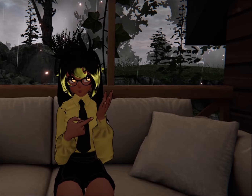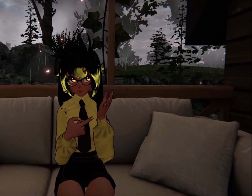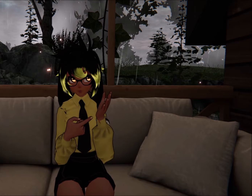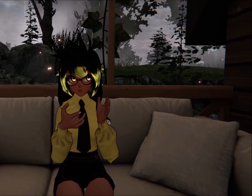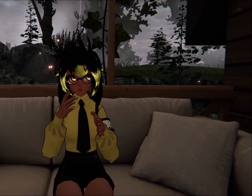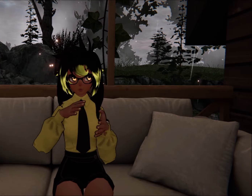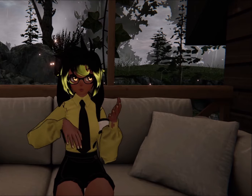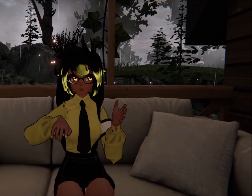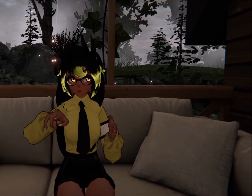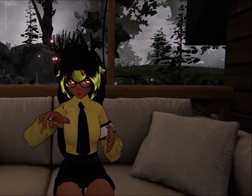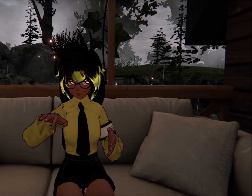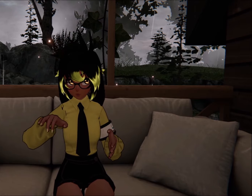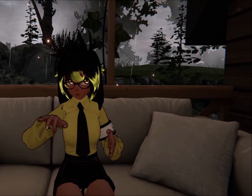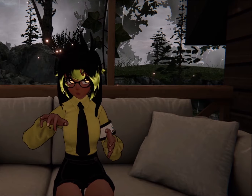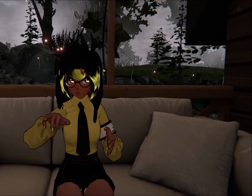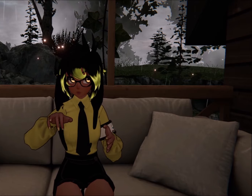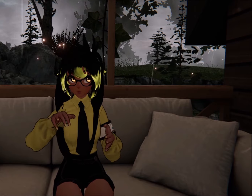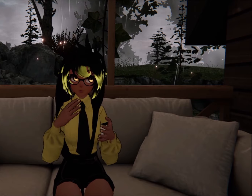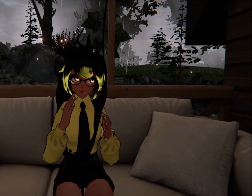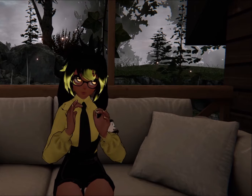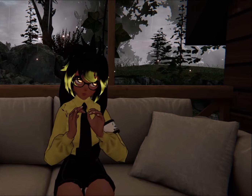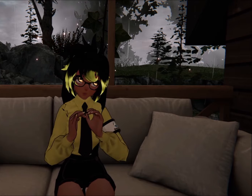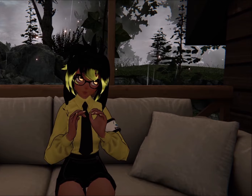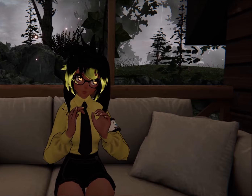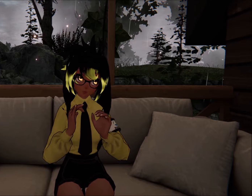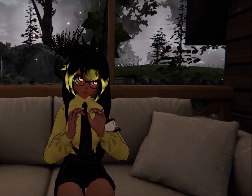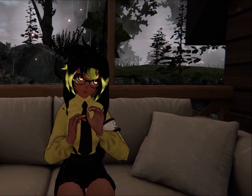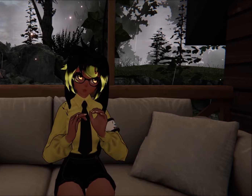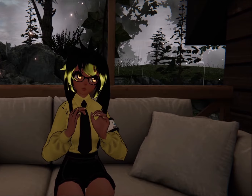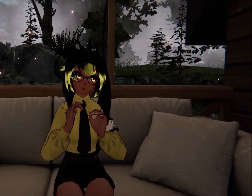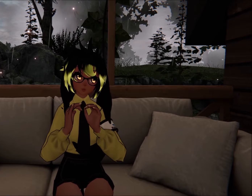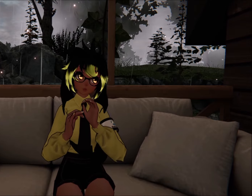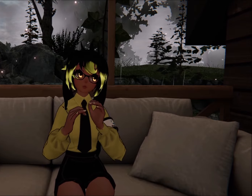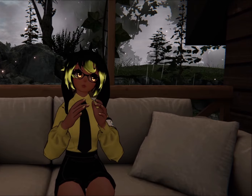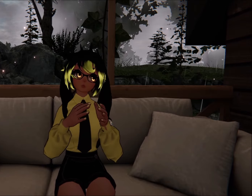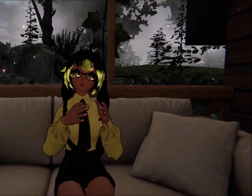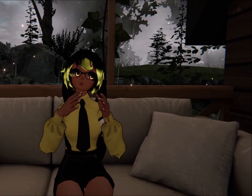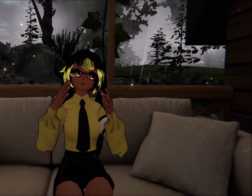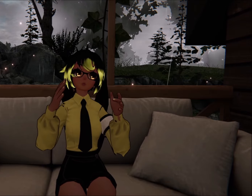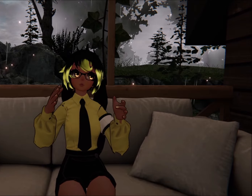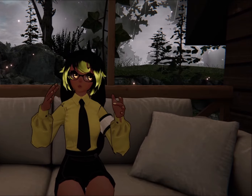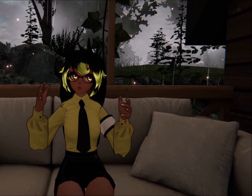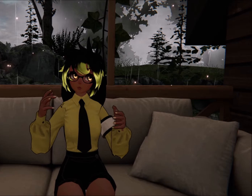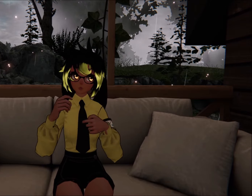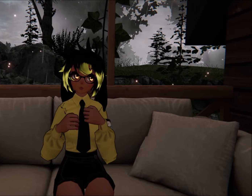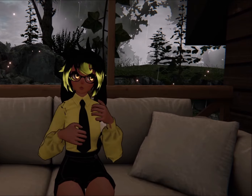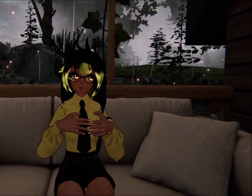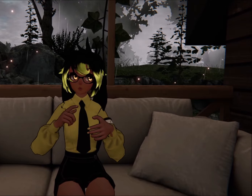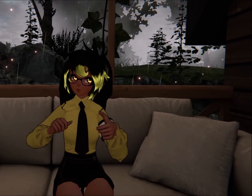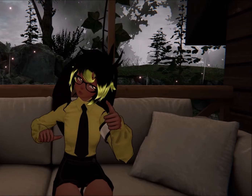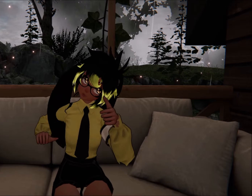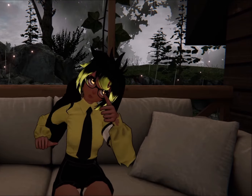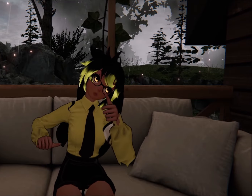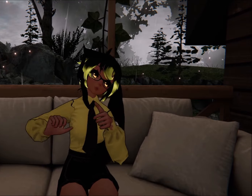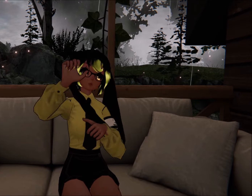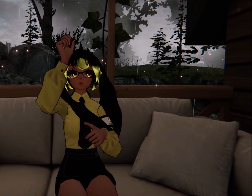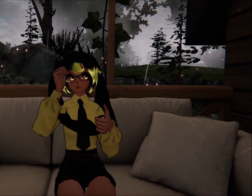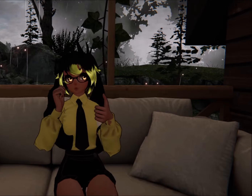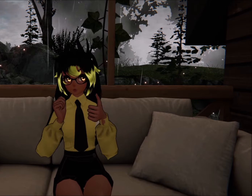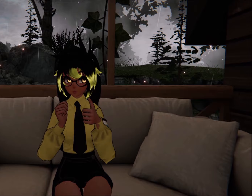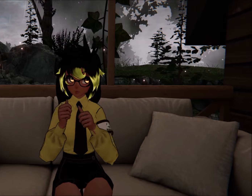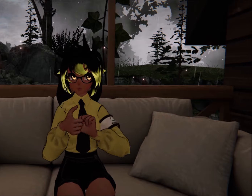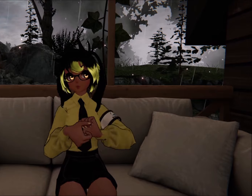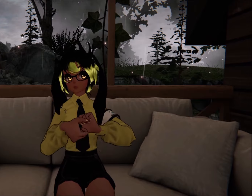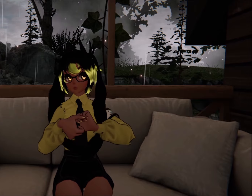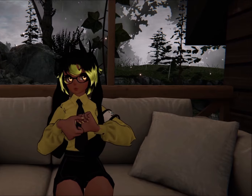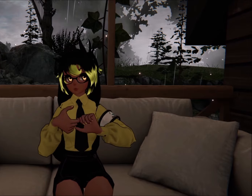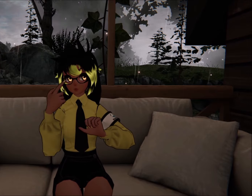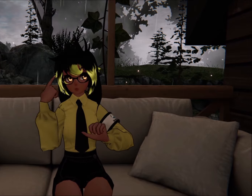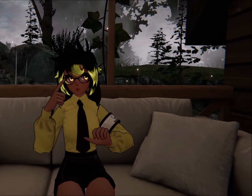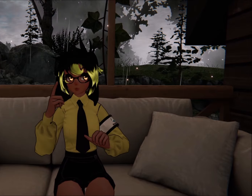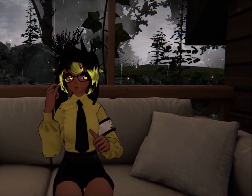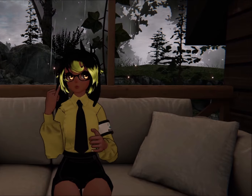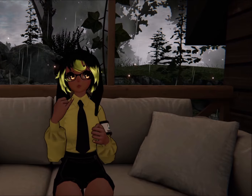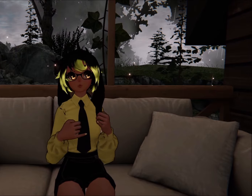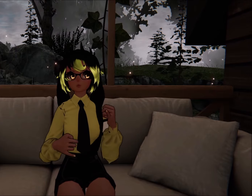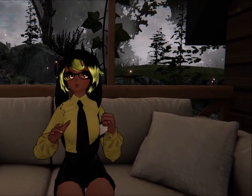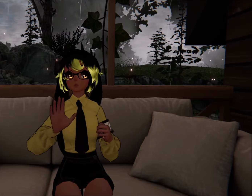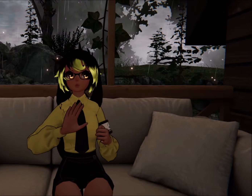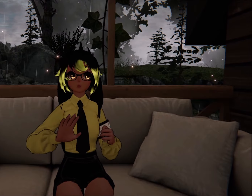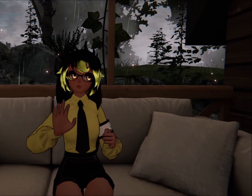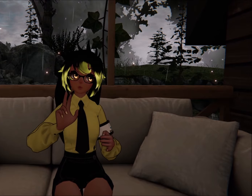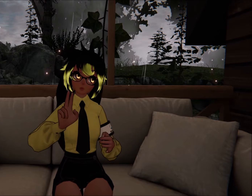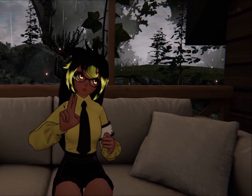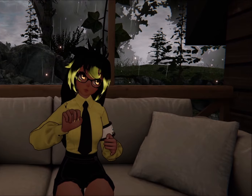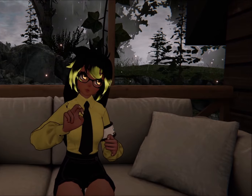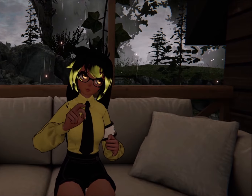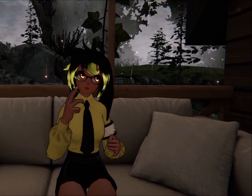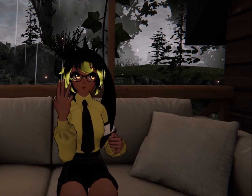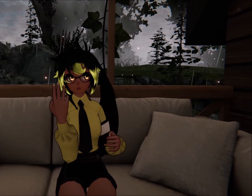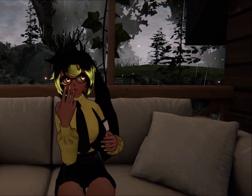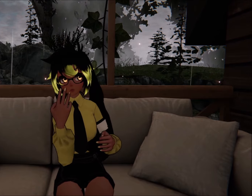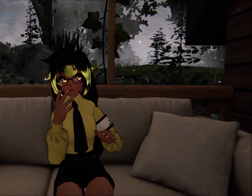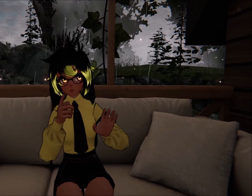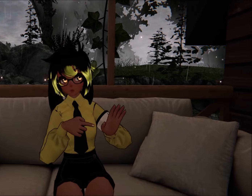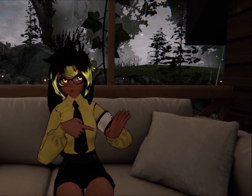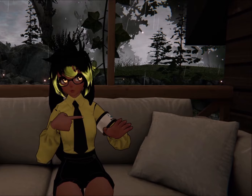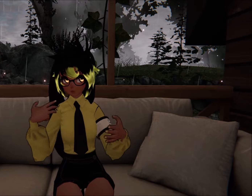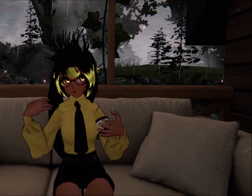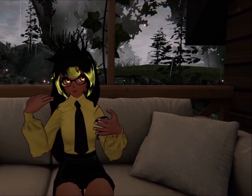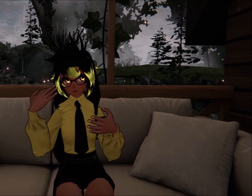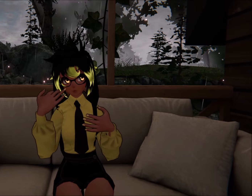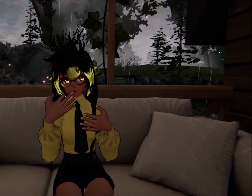We talked a lot and became best friends for about 12 or 13 years.